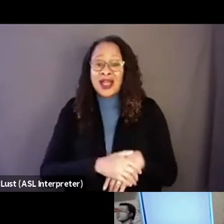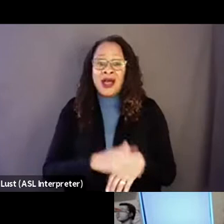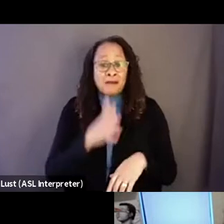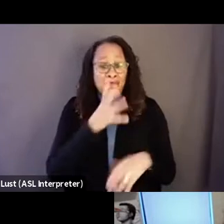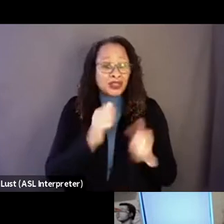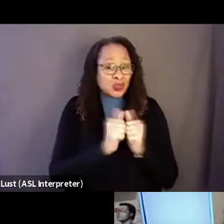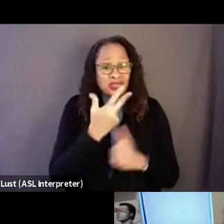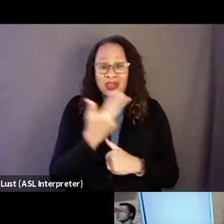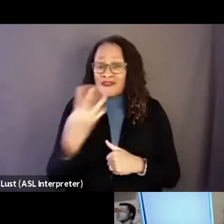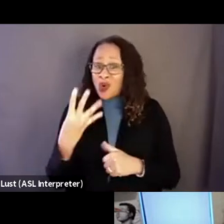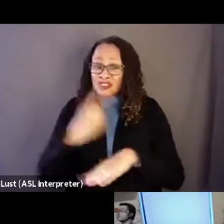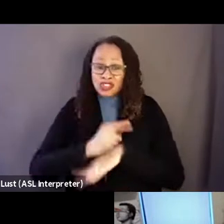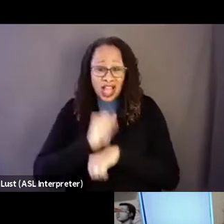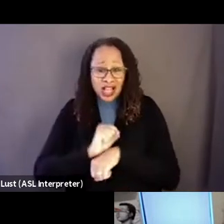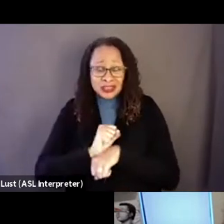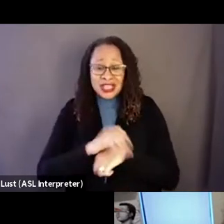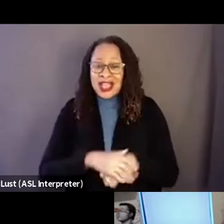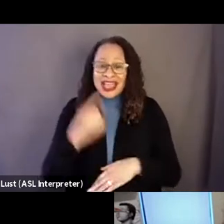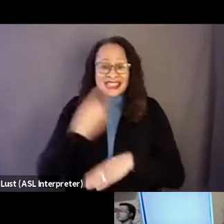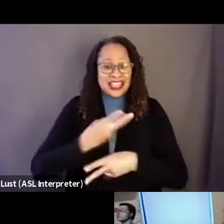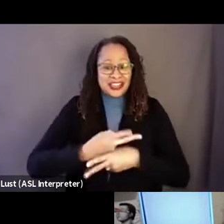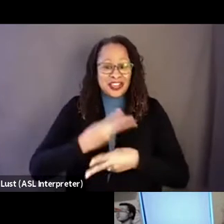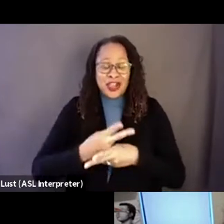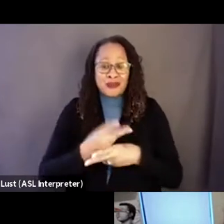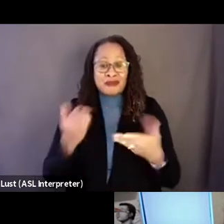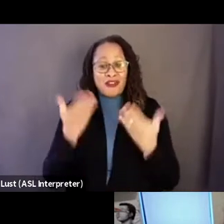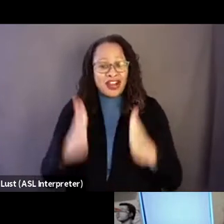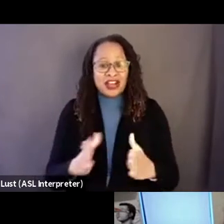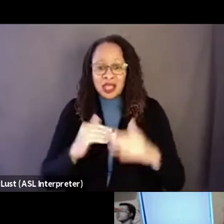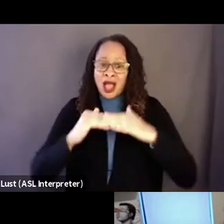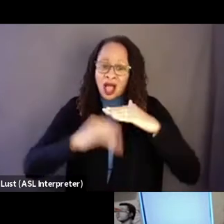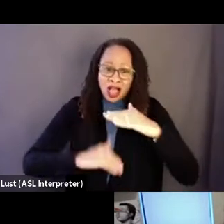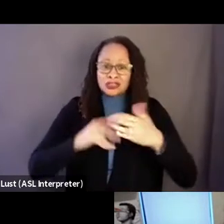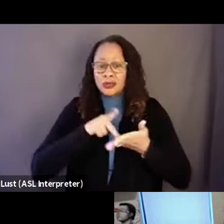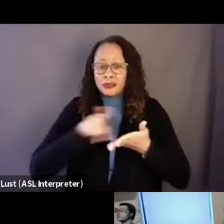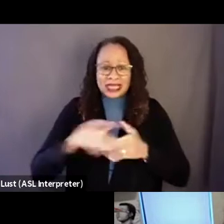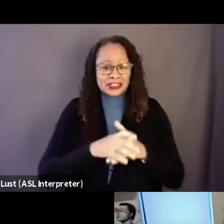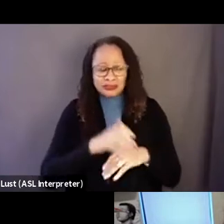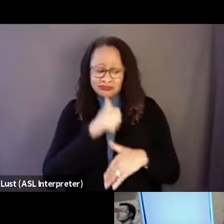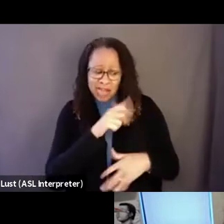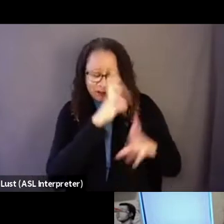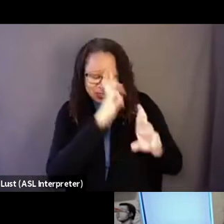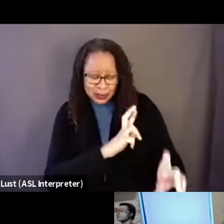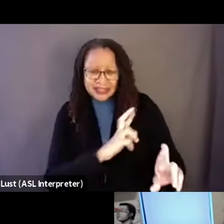and daycare providers are not being, they're being underpaid and disrespected and everything like that.